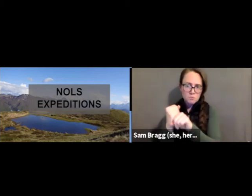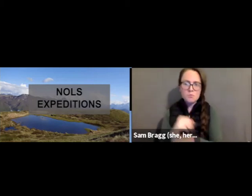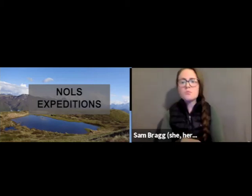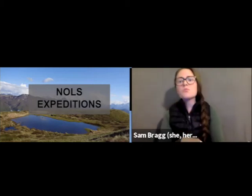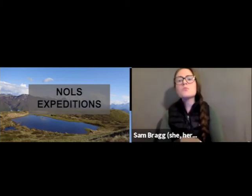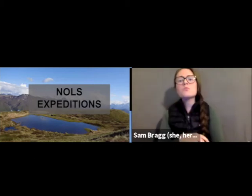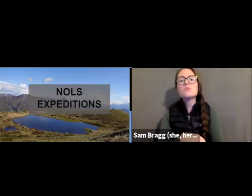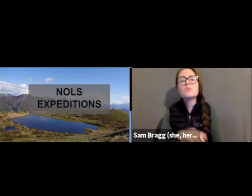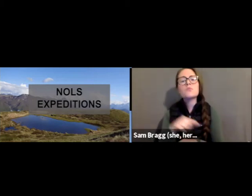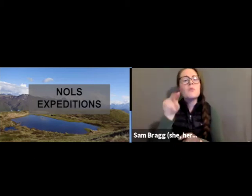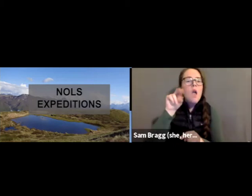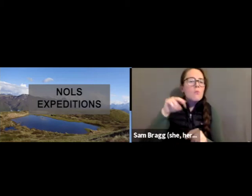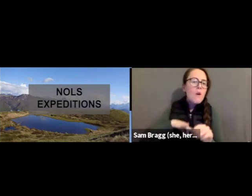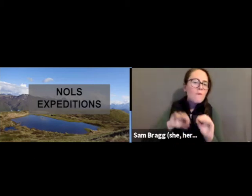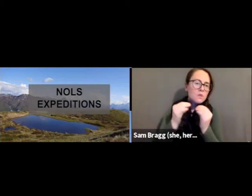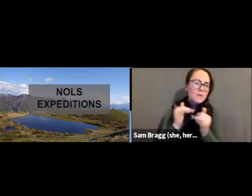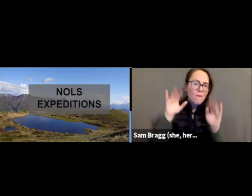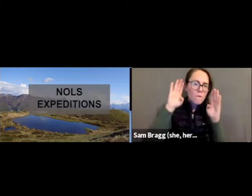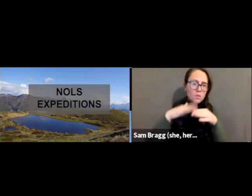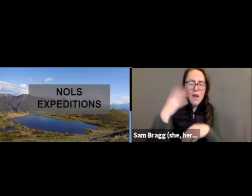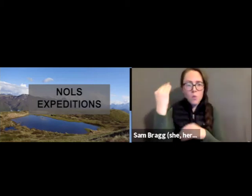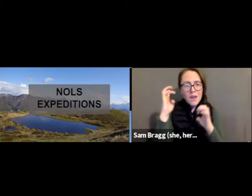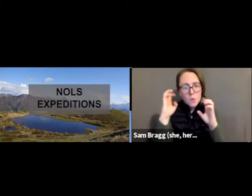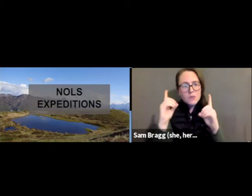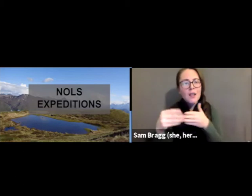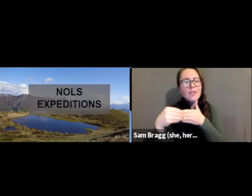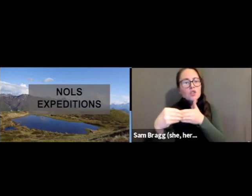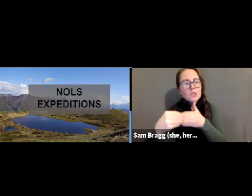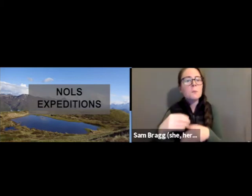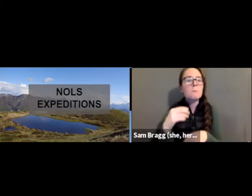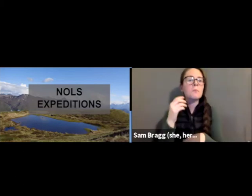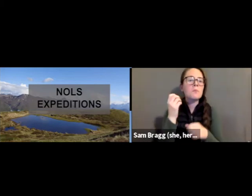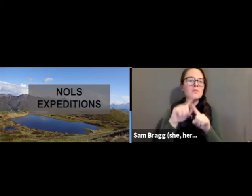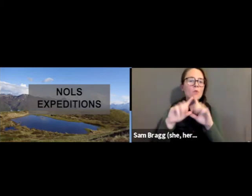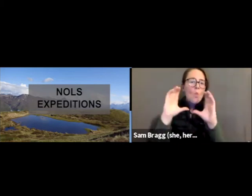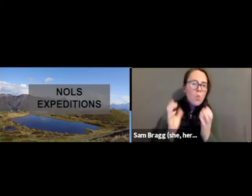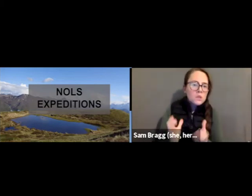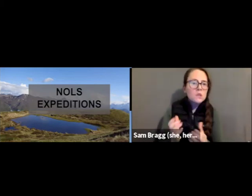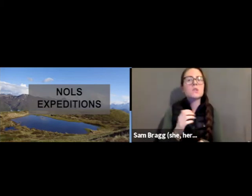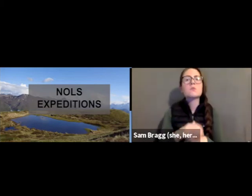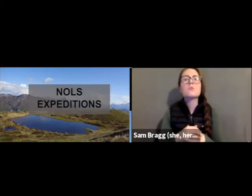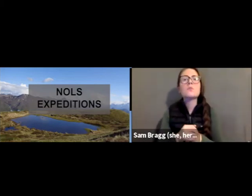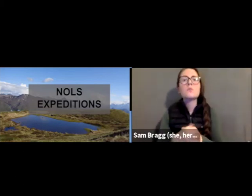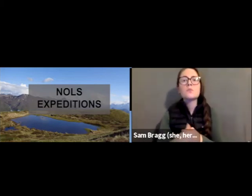Outdoor Leadership School. It's a non-profit organization that focuses on outdoor education and